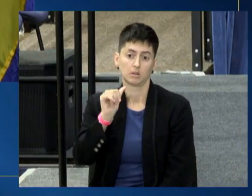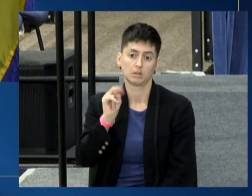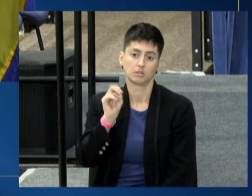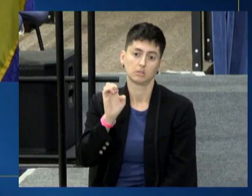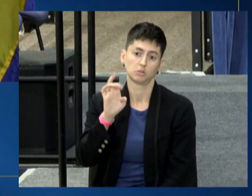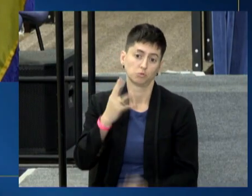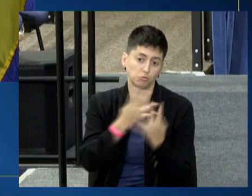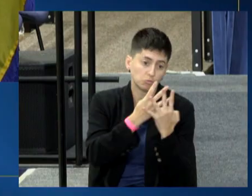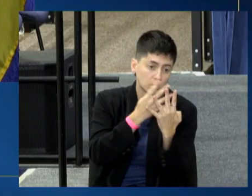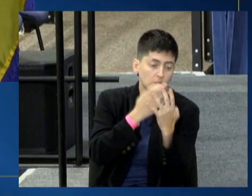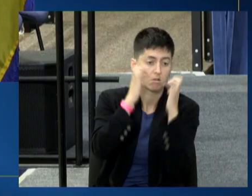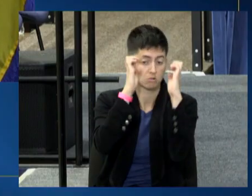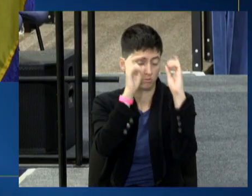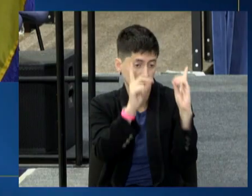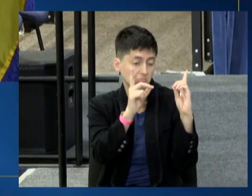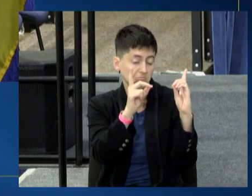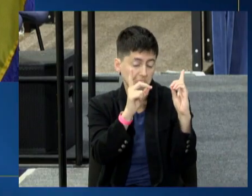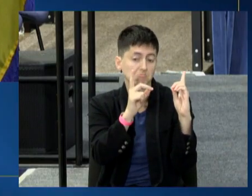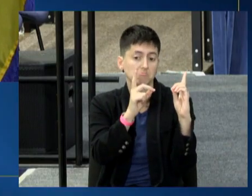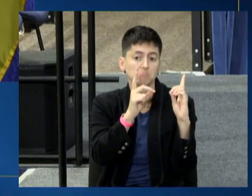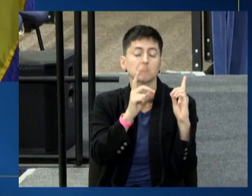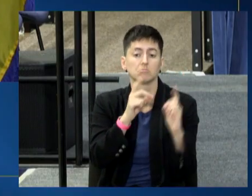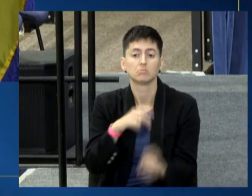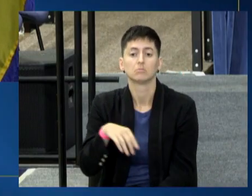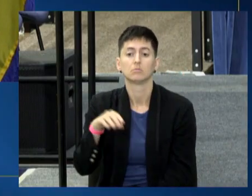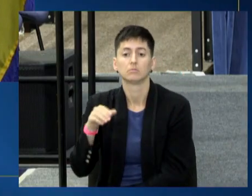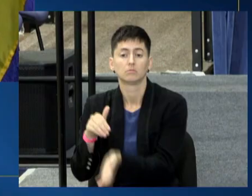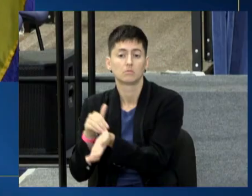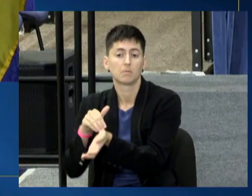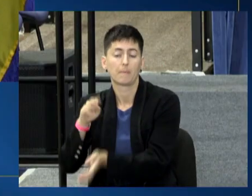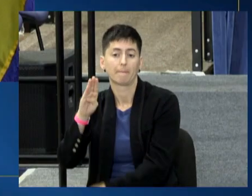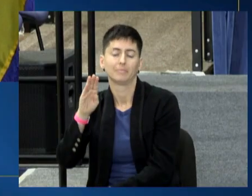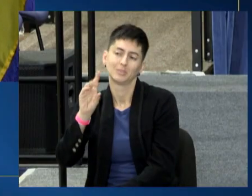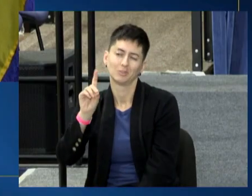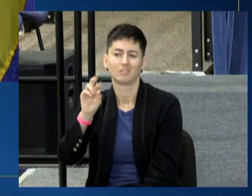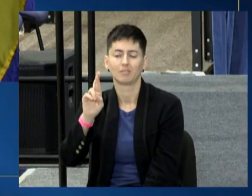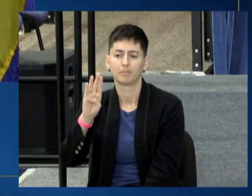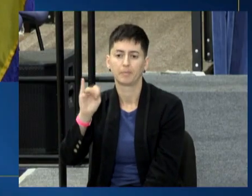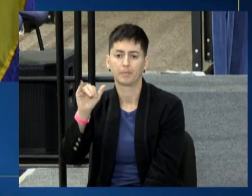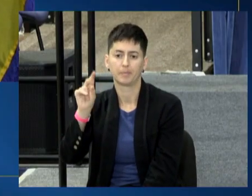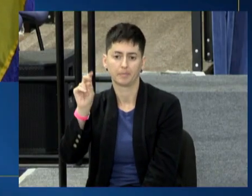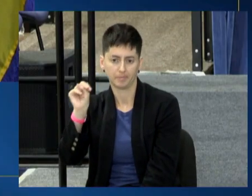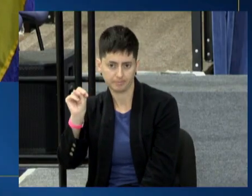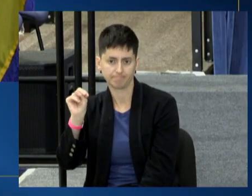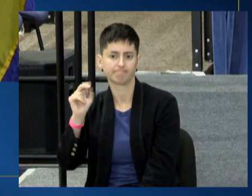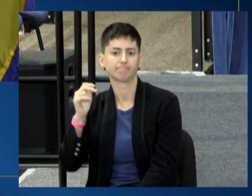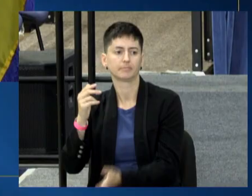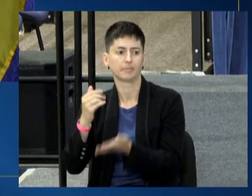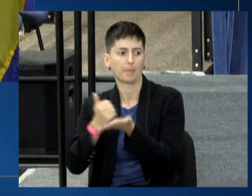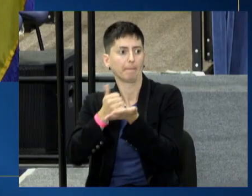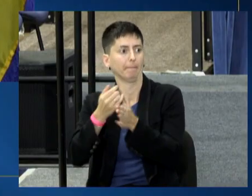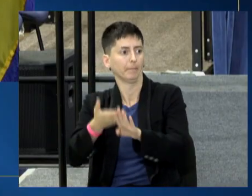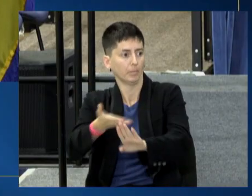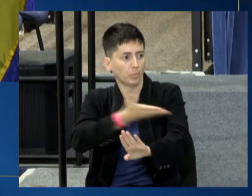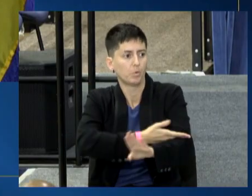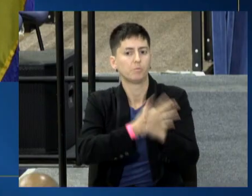encourage the nation to return to pre-pandemic cancer screening levels for all cancer types.